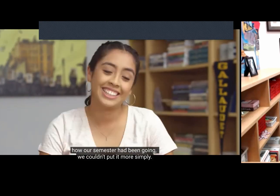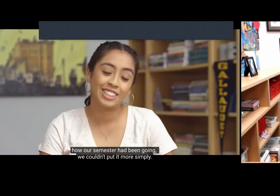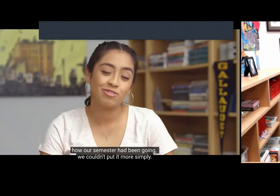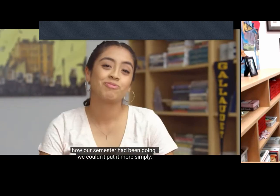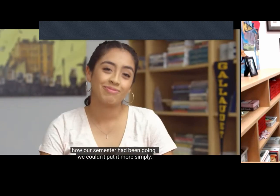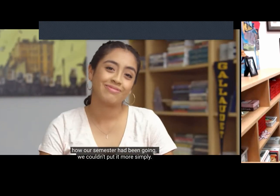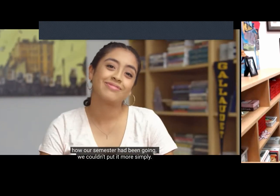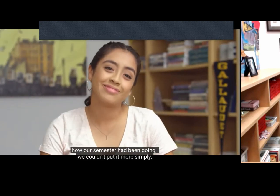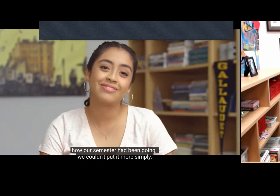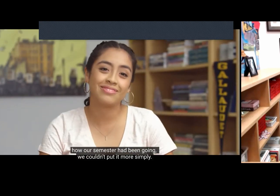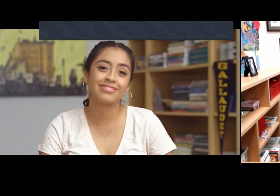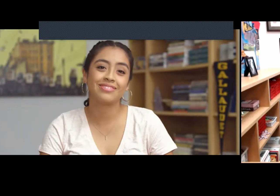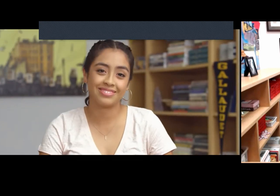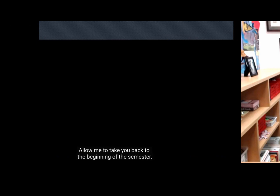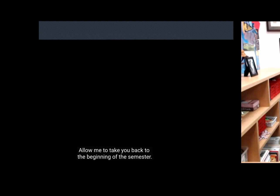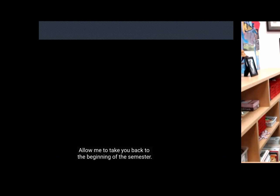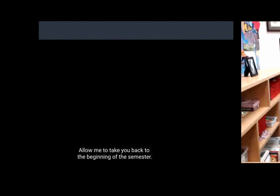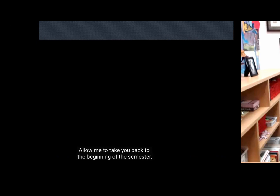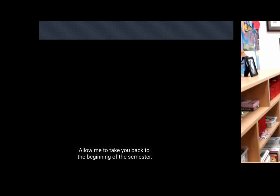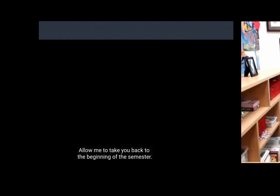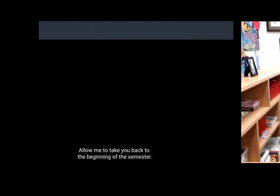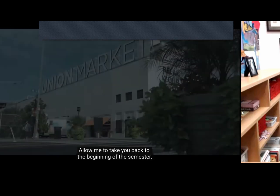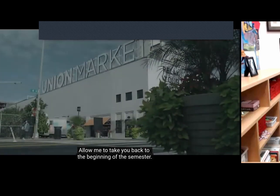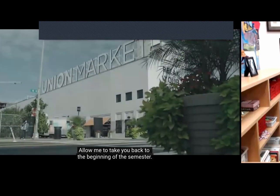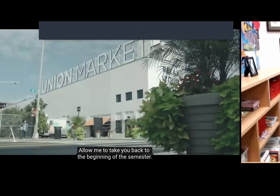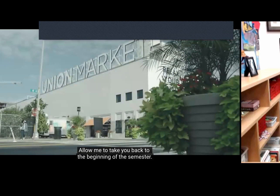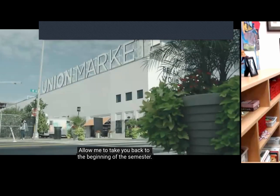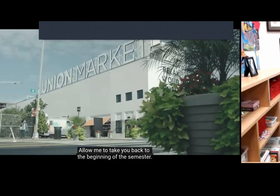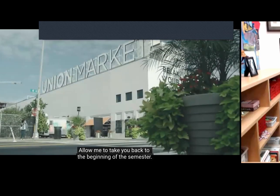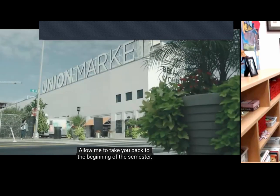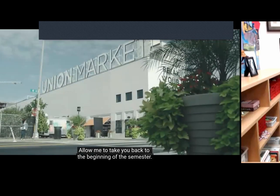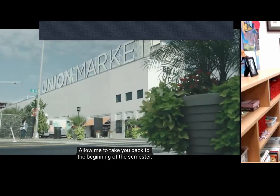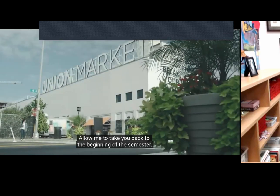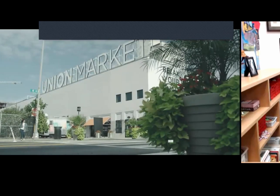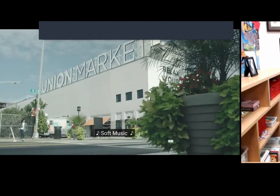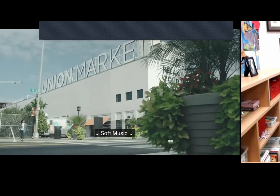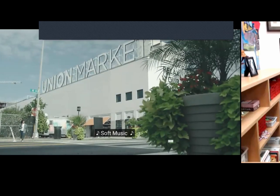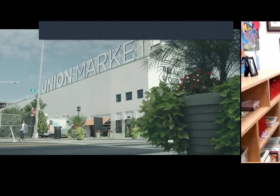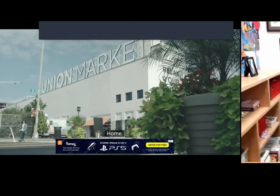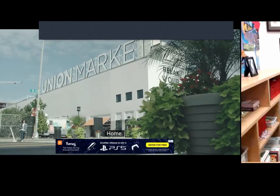put it more simply. Allow me to take you back to the beginning of the semester. Home.